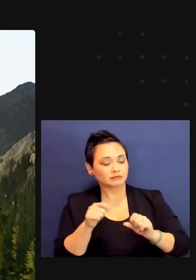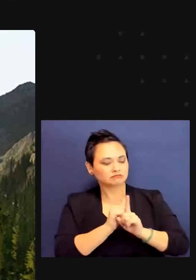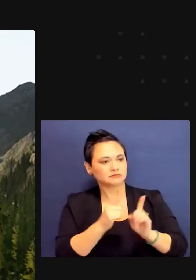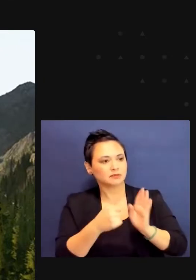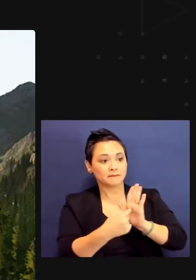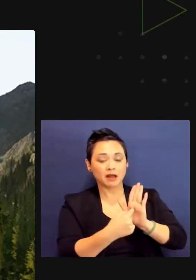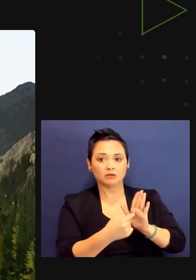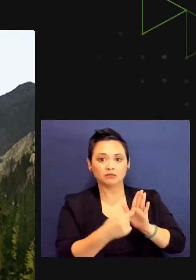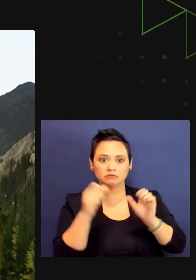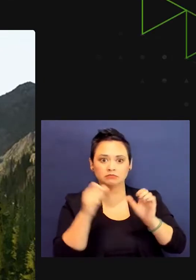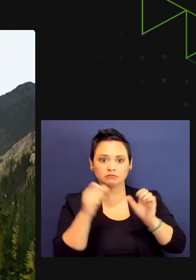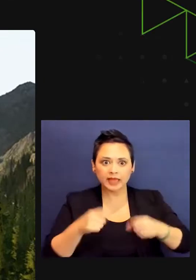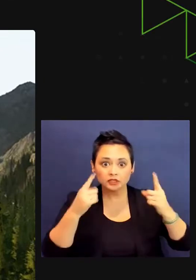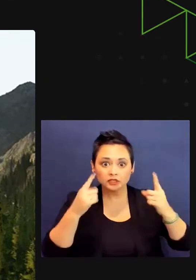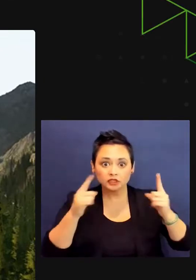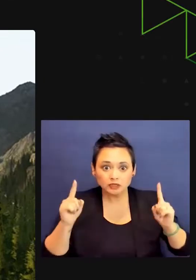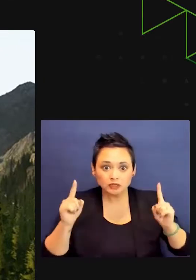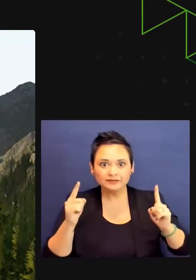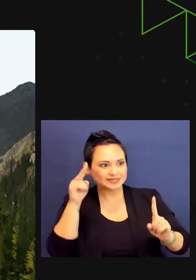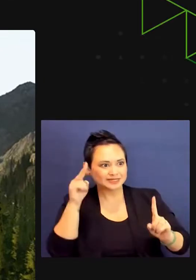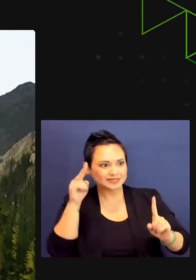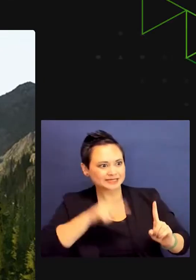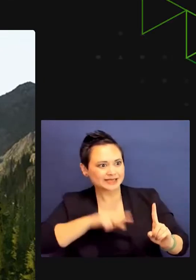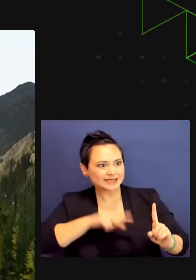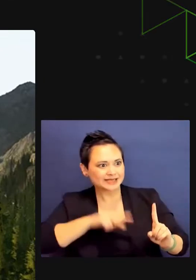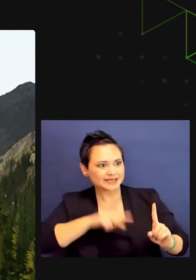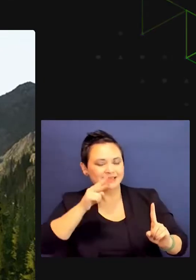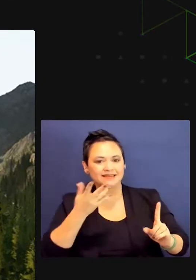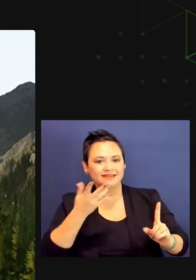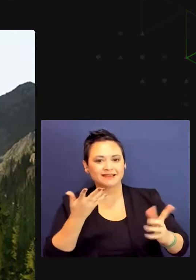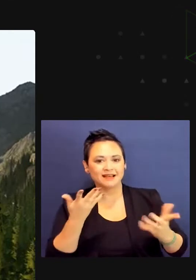asking ourselves what we can do on a day to day basis to make things better.